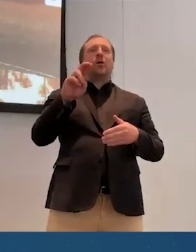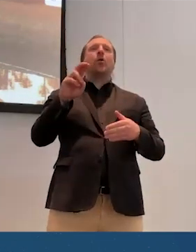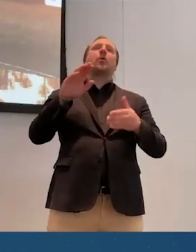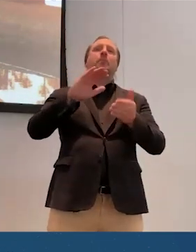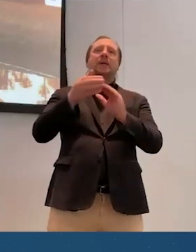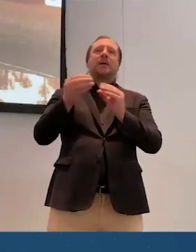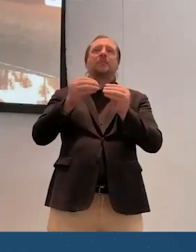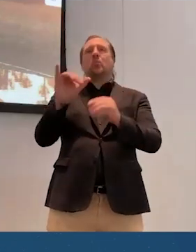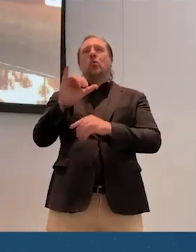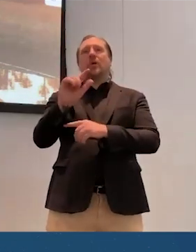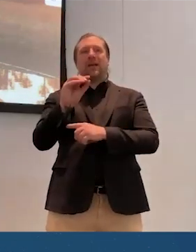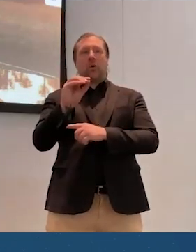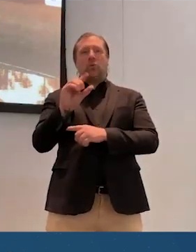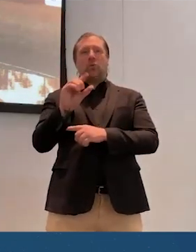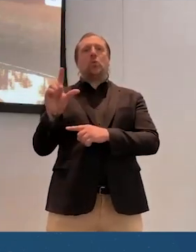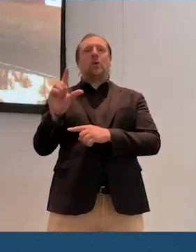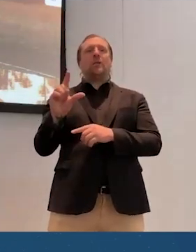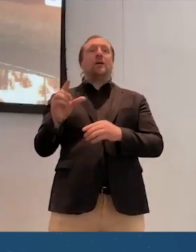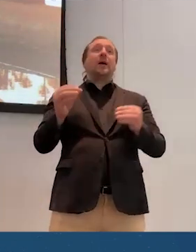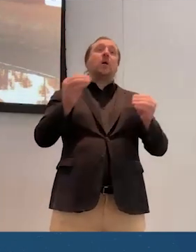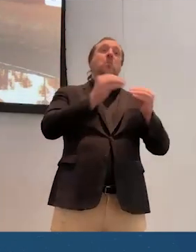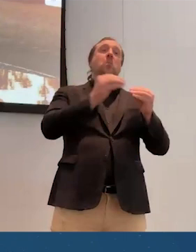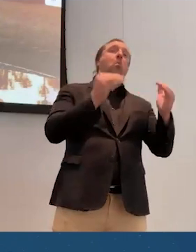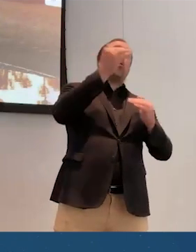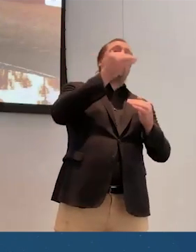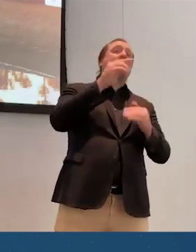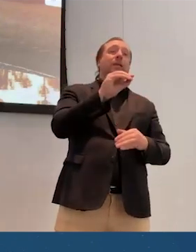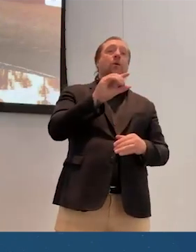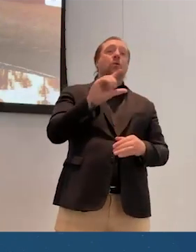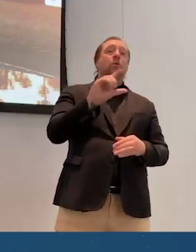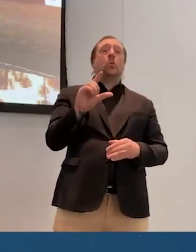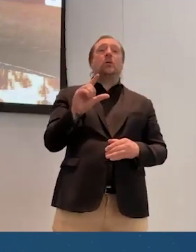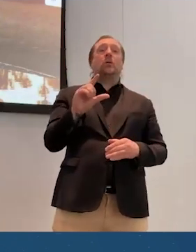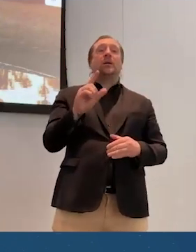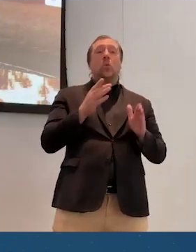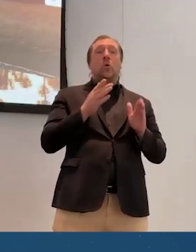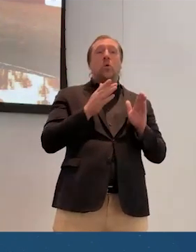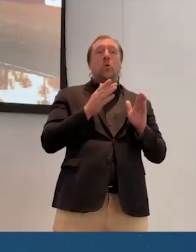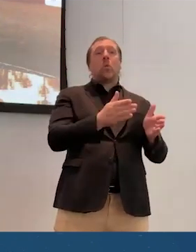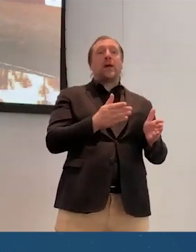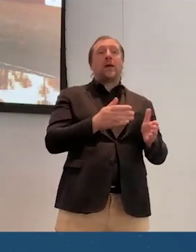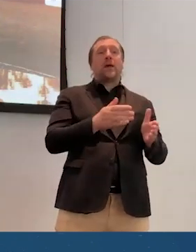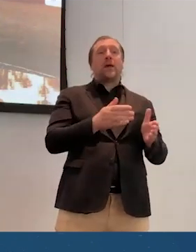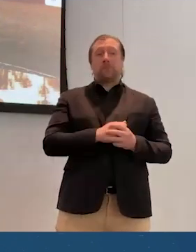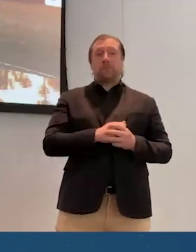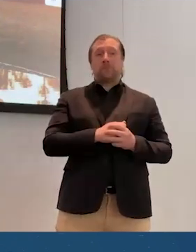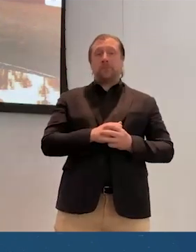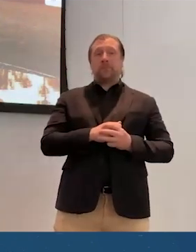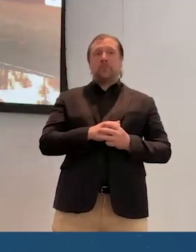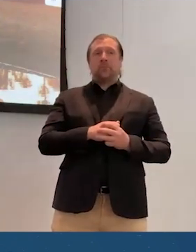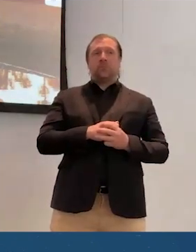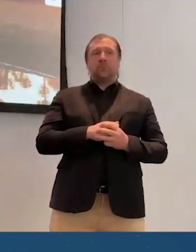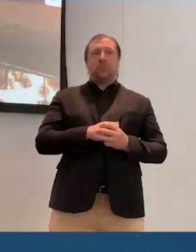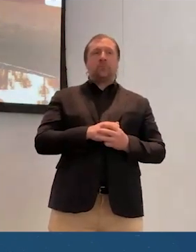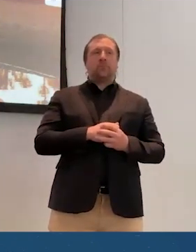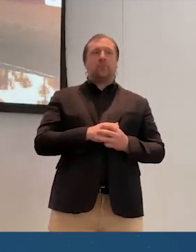it's more than a tool. It's just like a bridge to an imaginable,